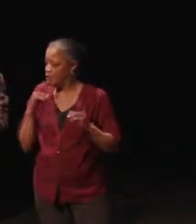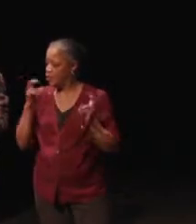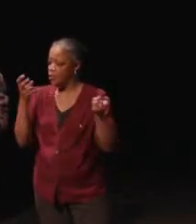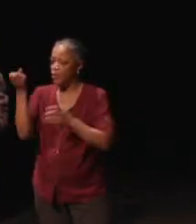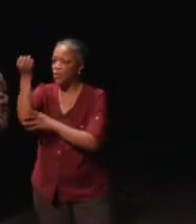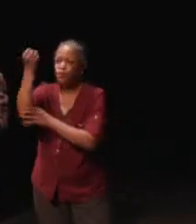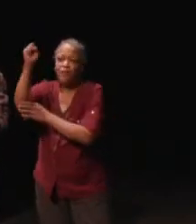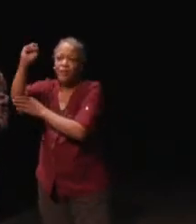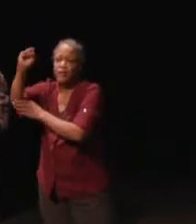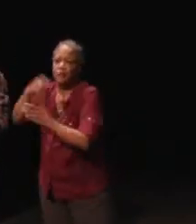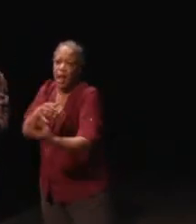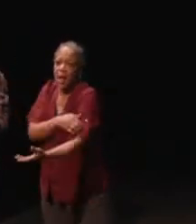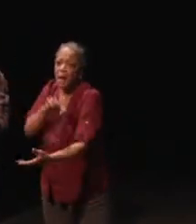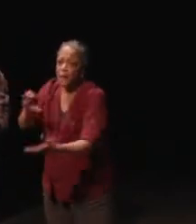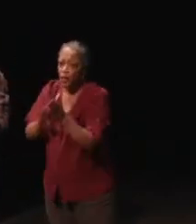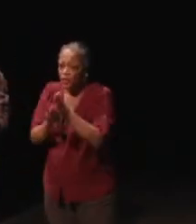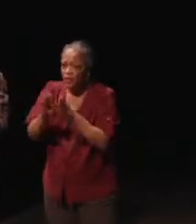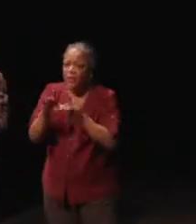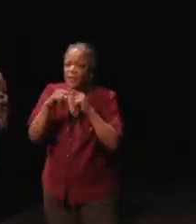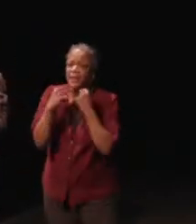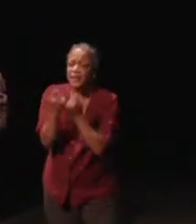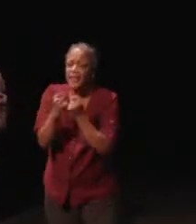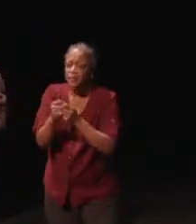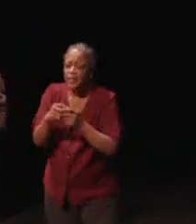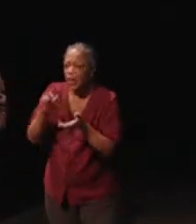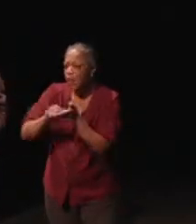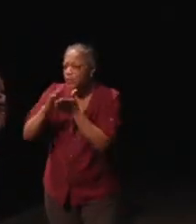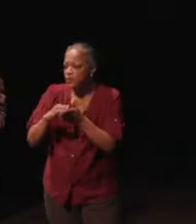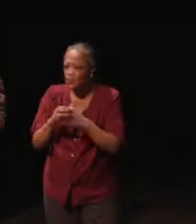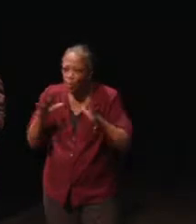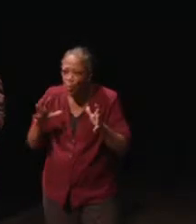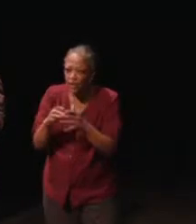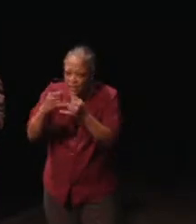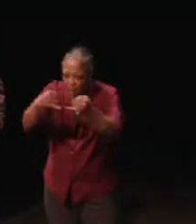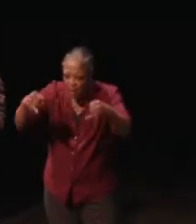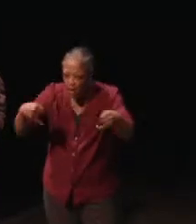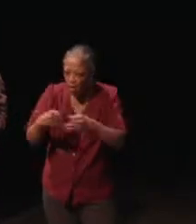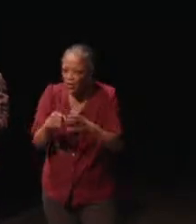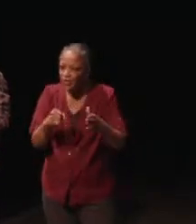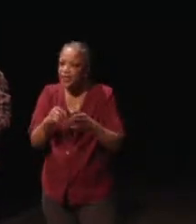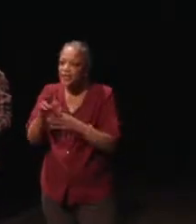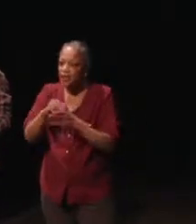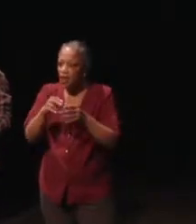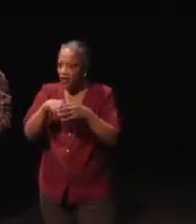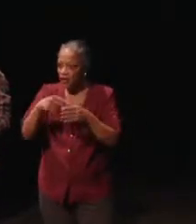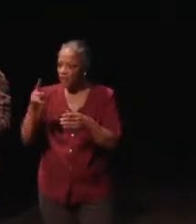empowered development teams and publishers that is pushing the boundaries of accessibility and transcending traditional console boundaries.